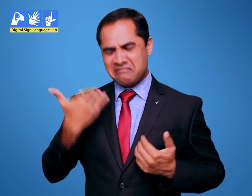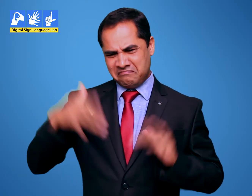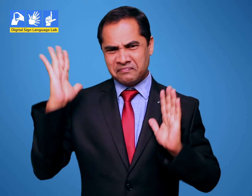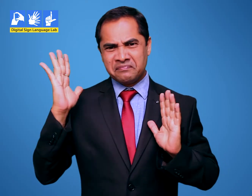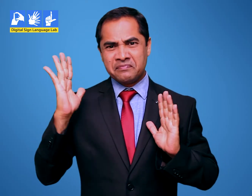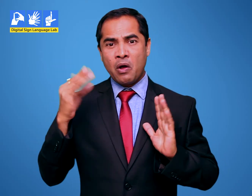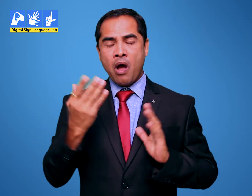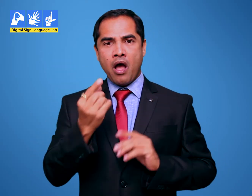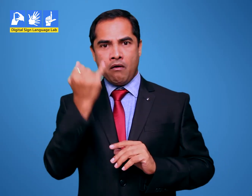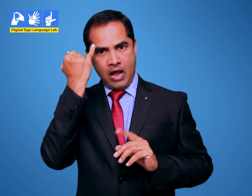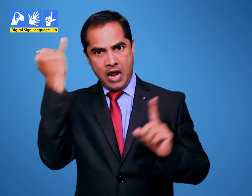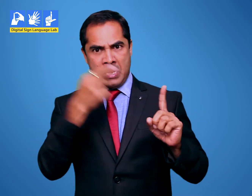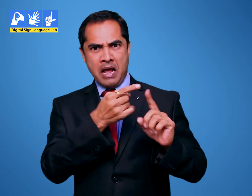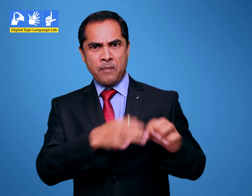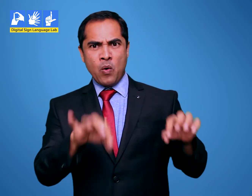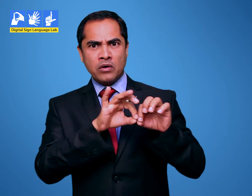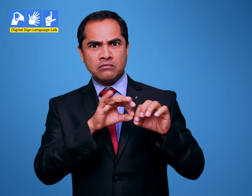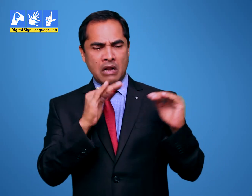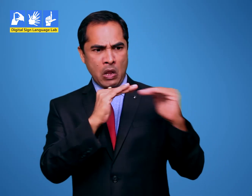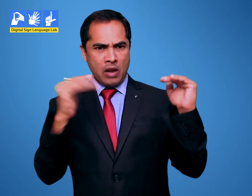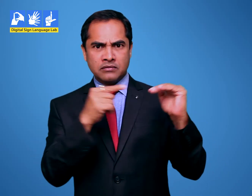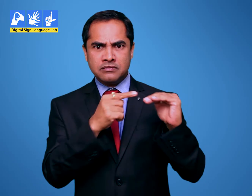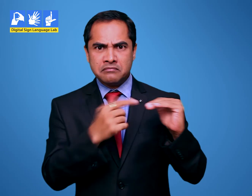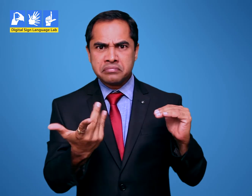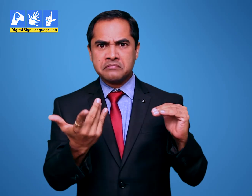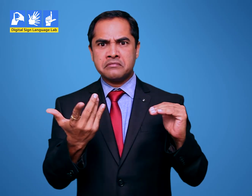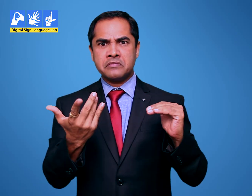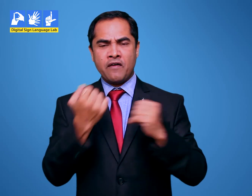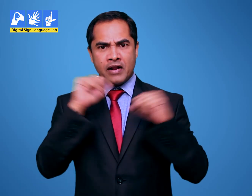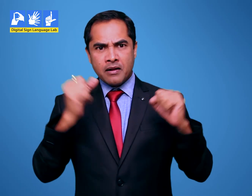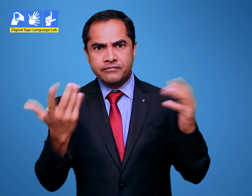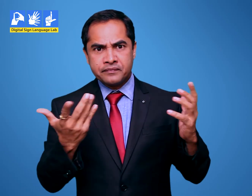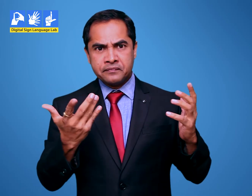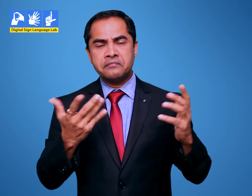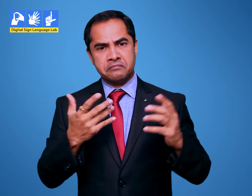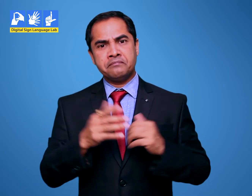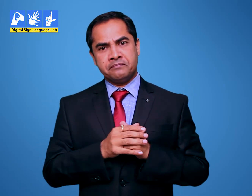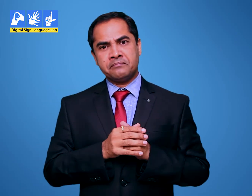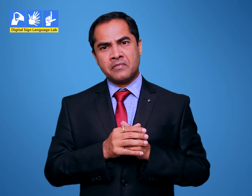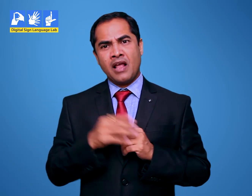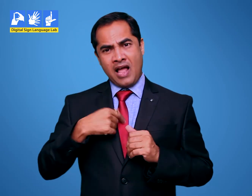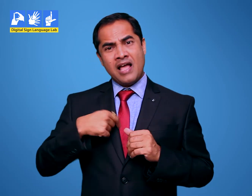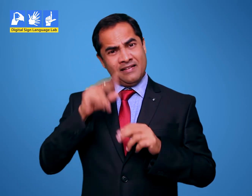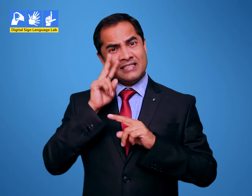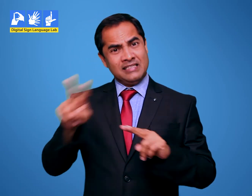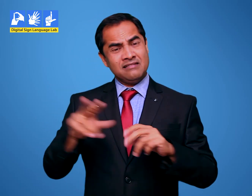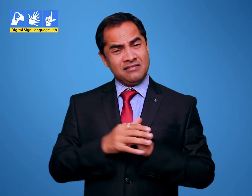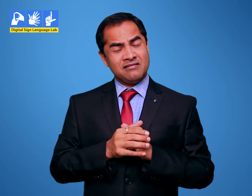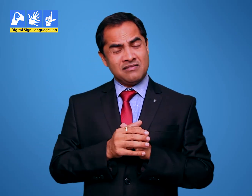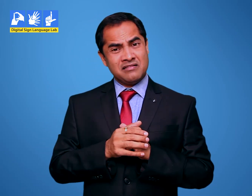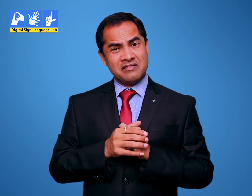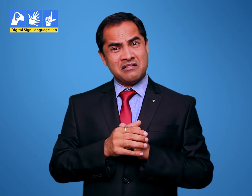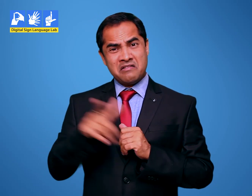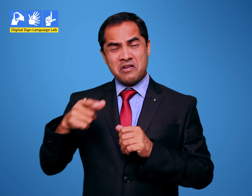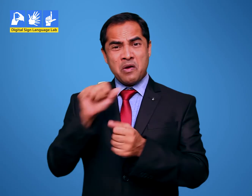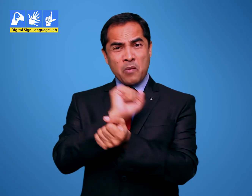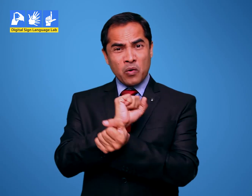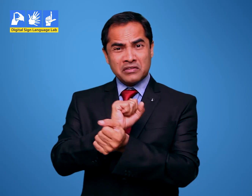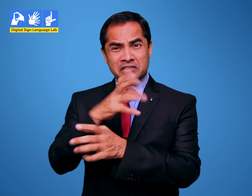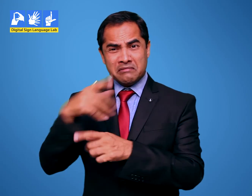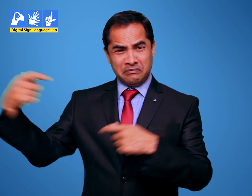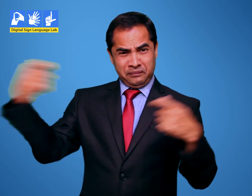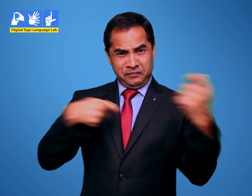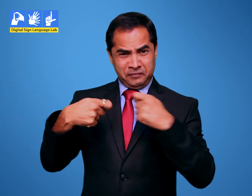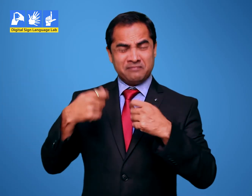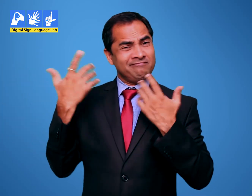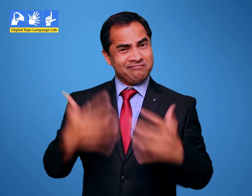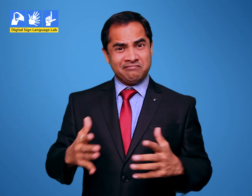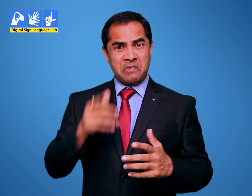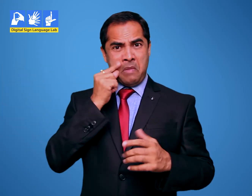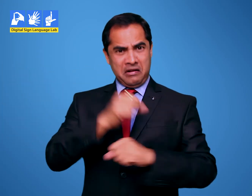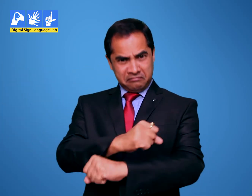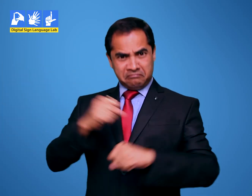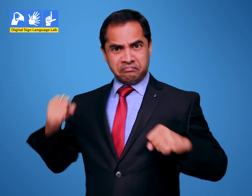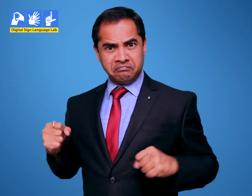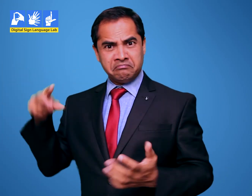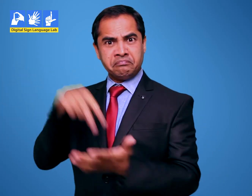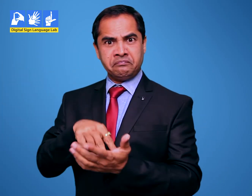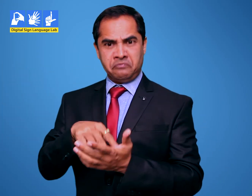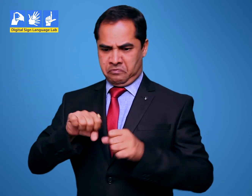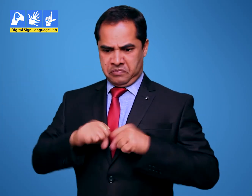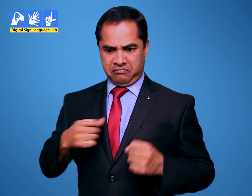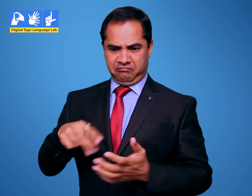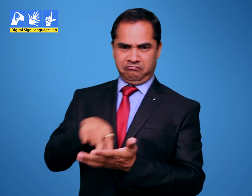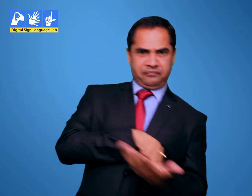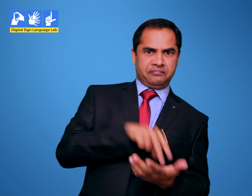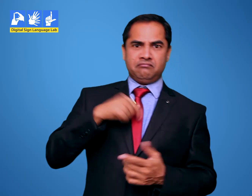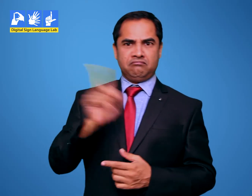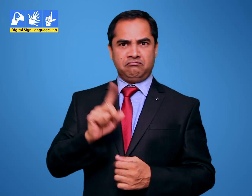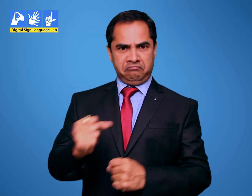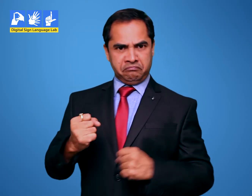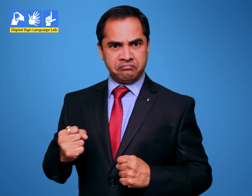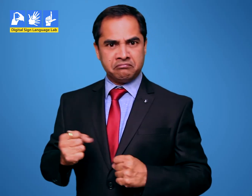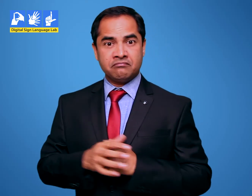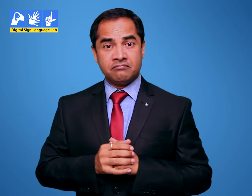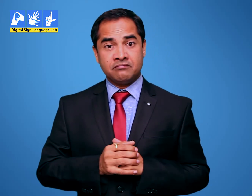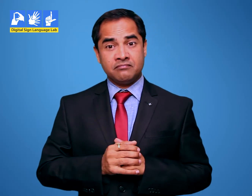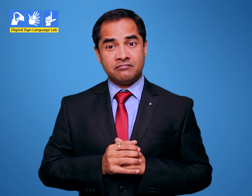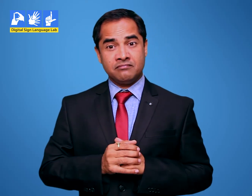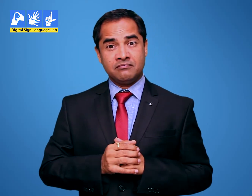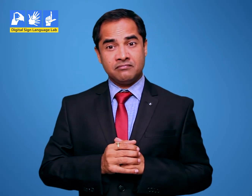an idea. I have seen men stand up to attacks and torture without breaking. I